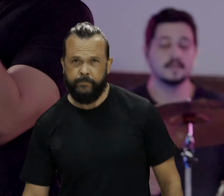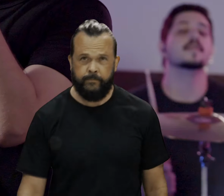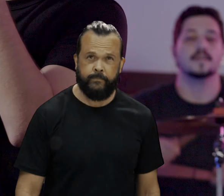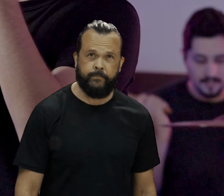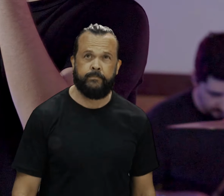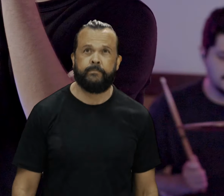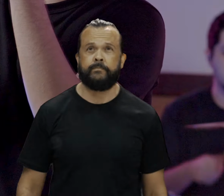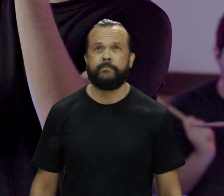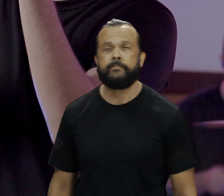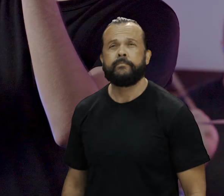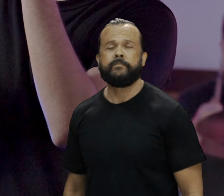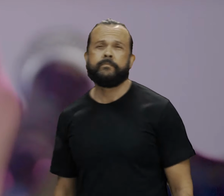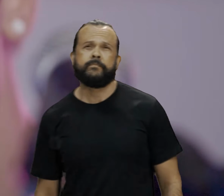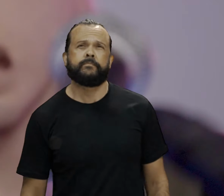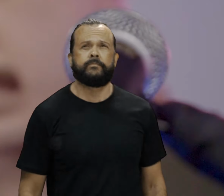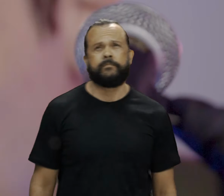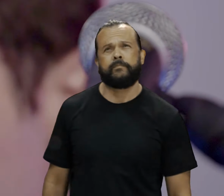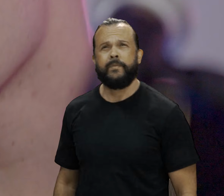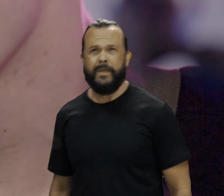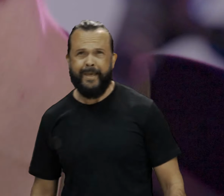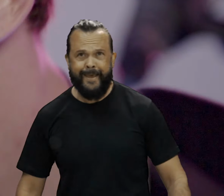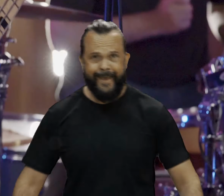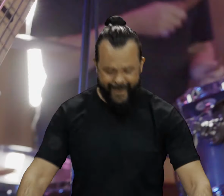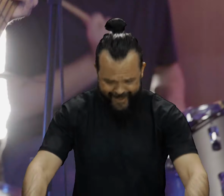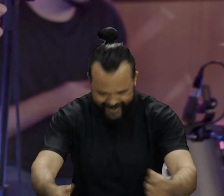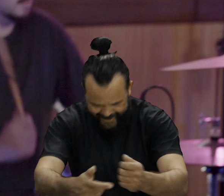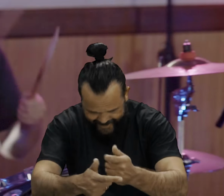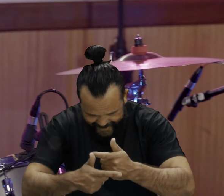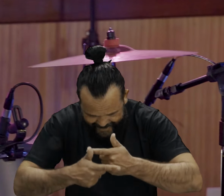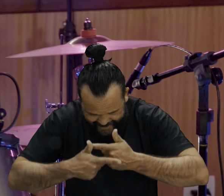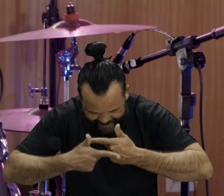I will let myself smile